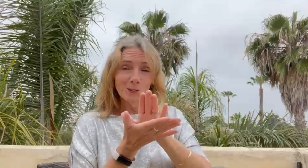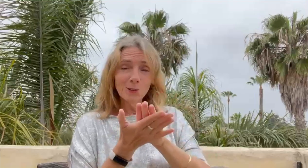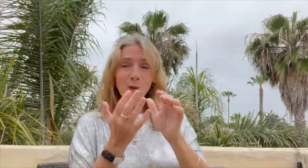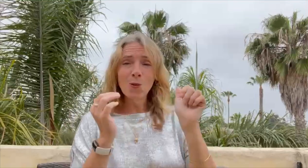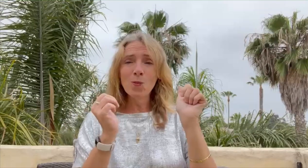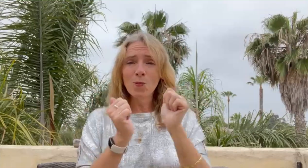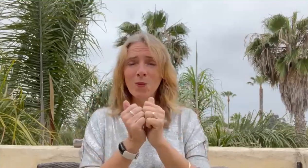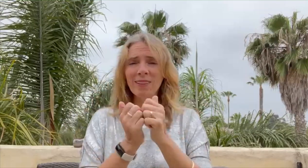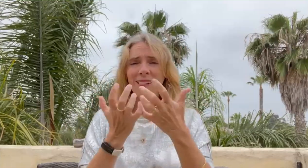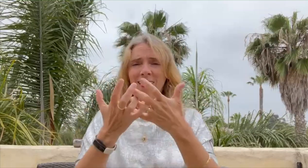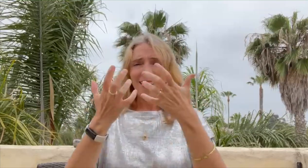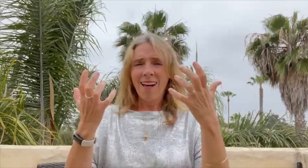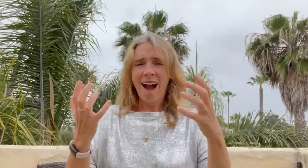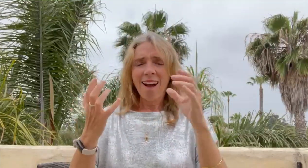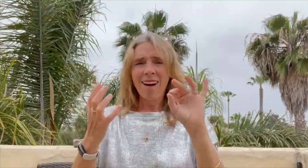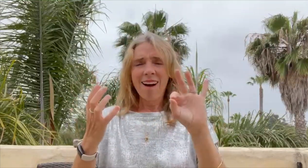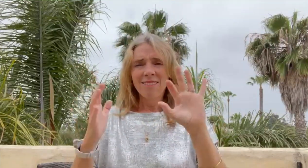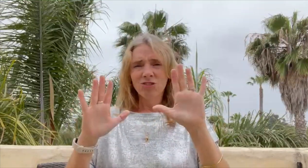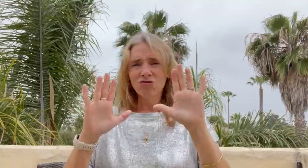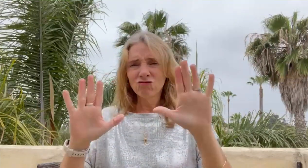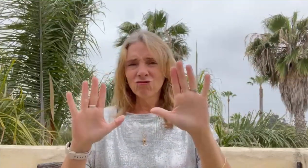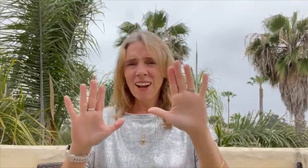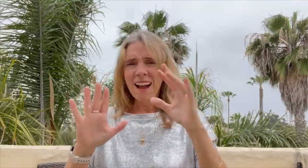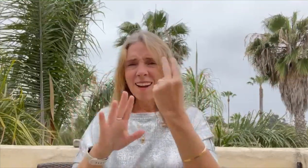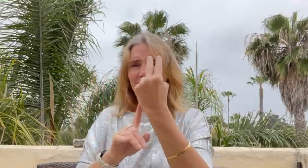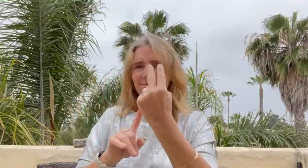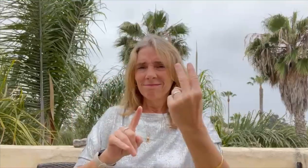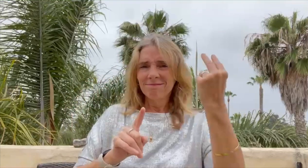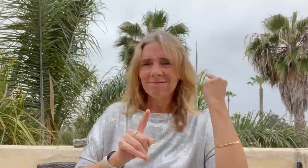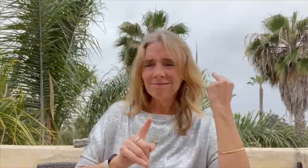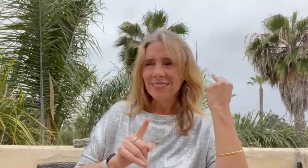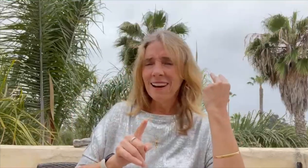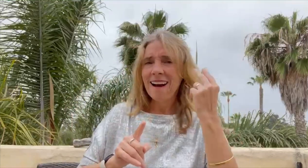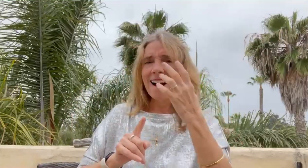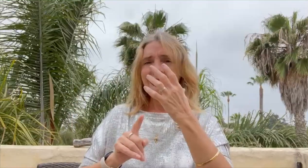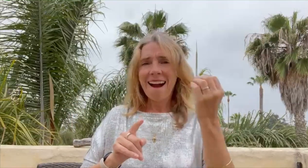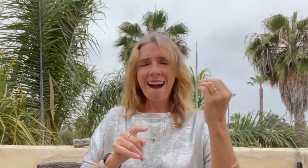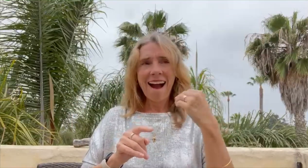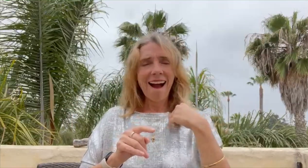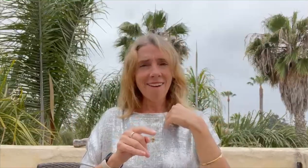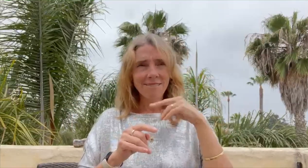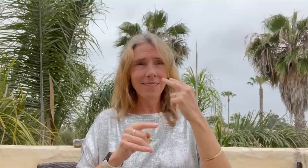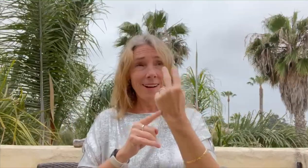You have completed your middle school karere. With honestly a lot of great memories.